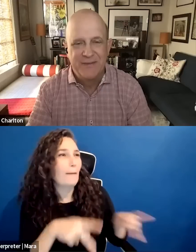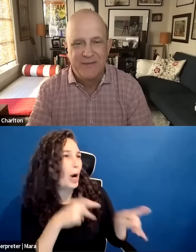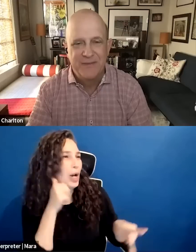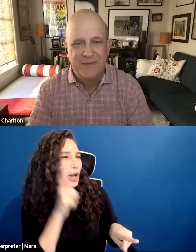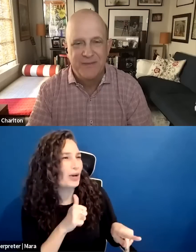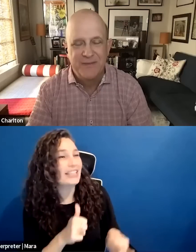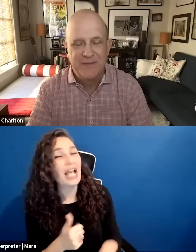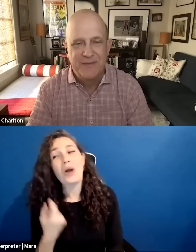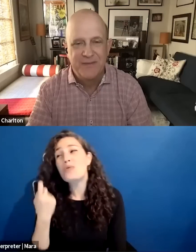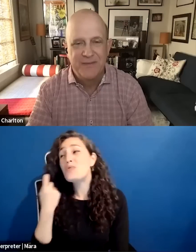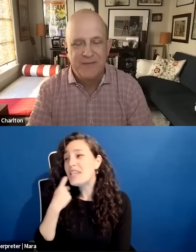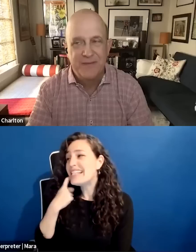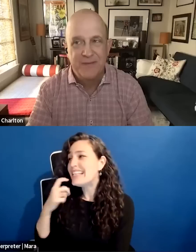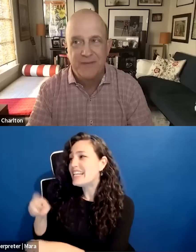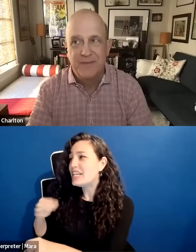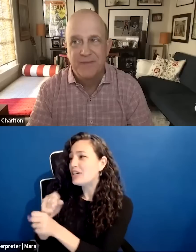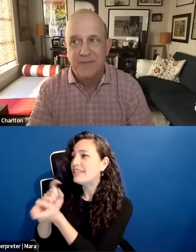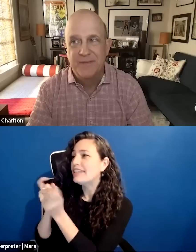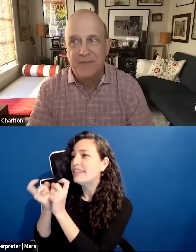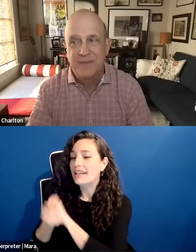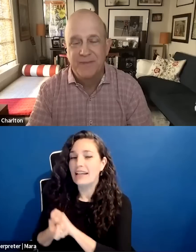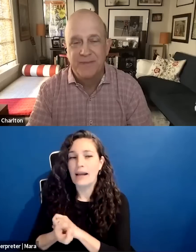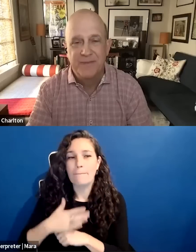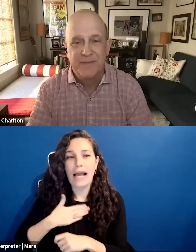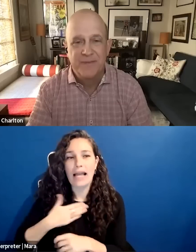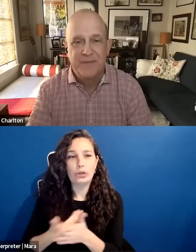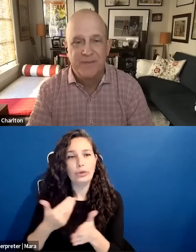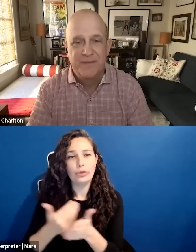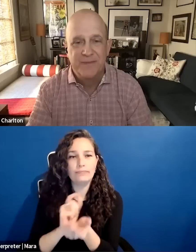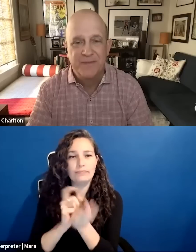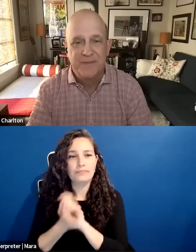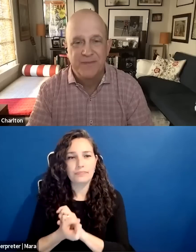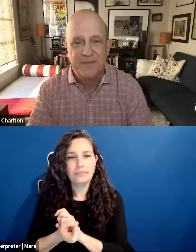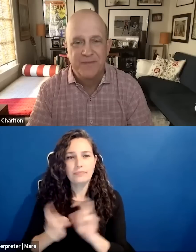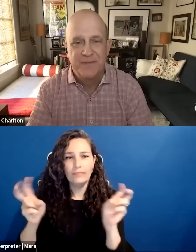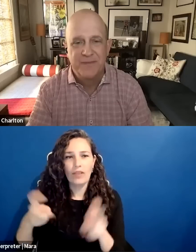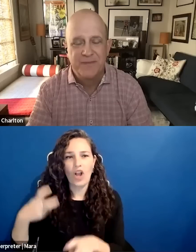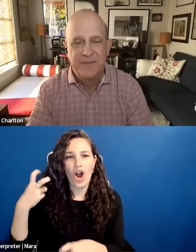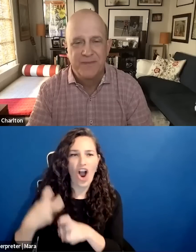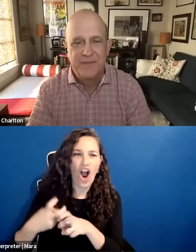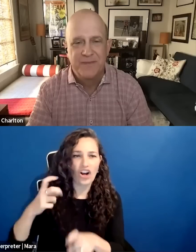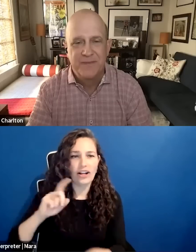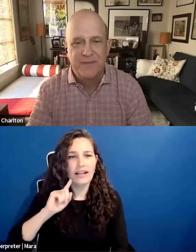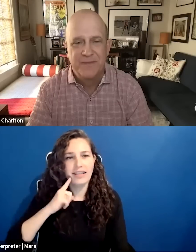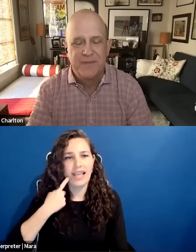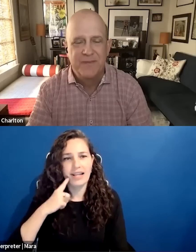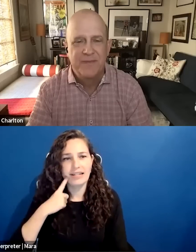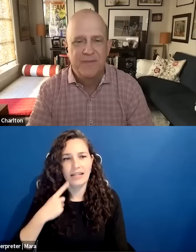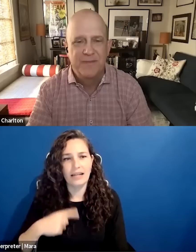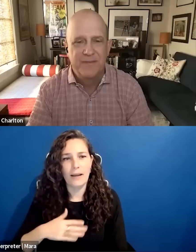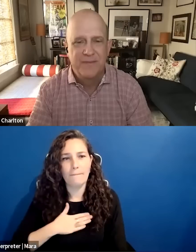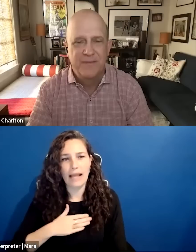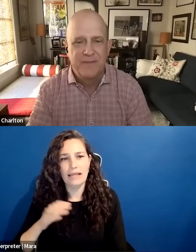I would say my through line is hard candy and I even have it in my EPK, my electronic press kit,